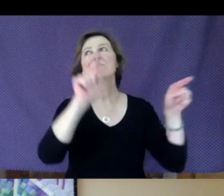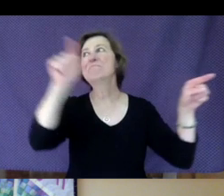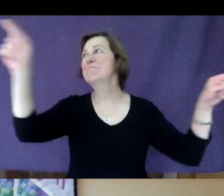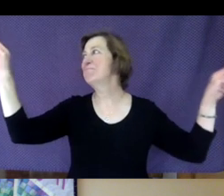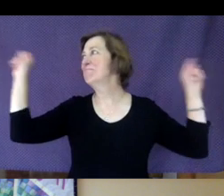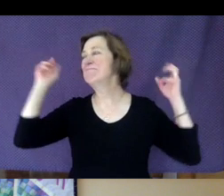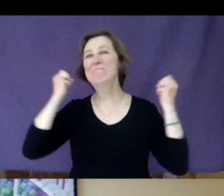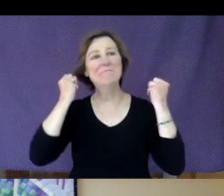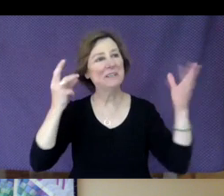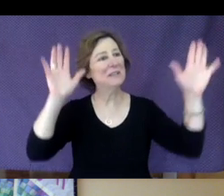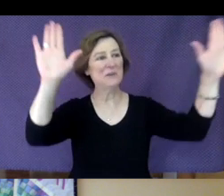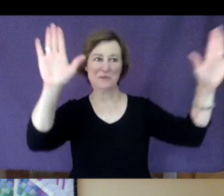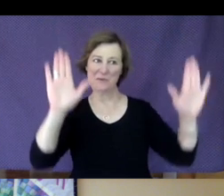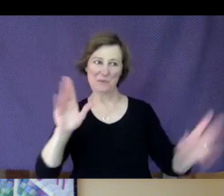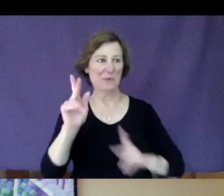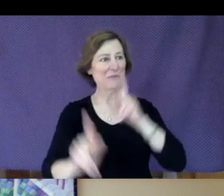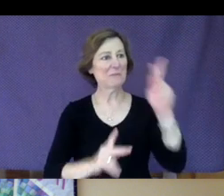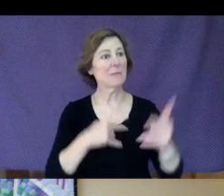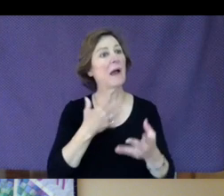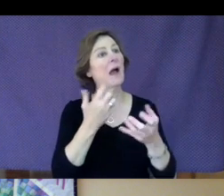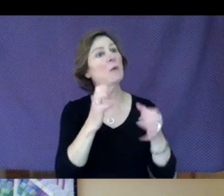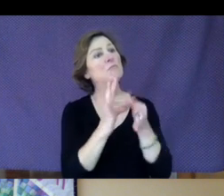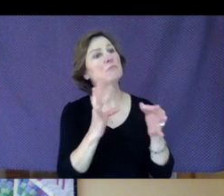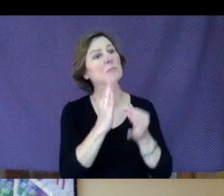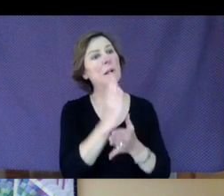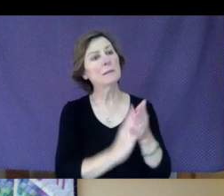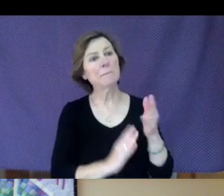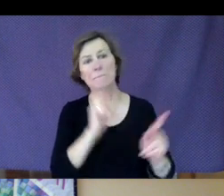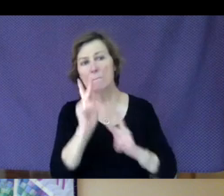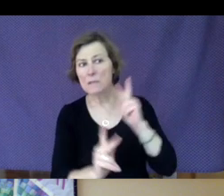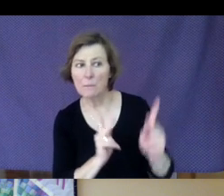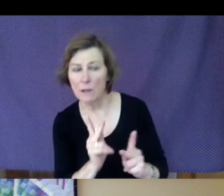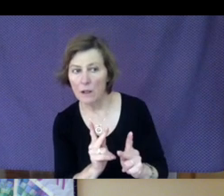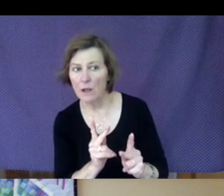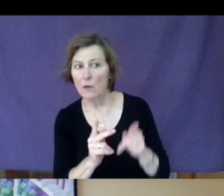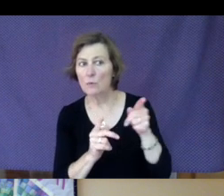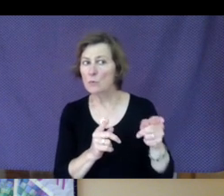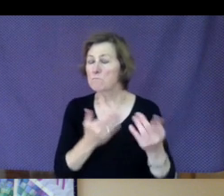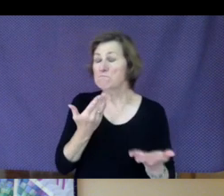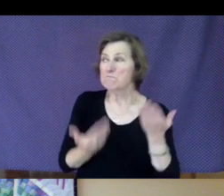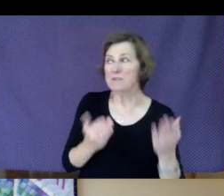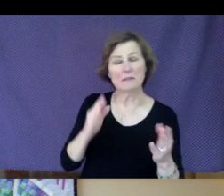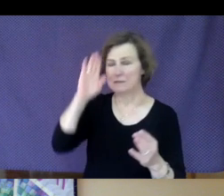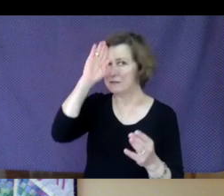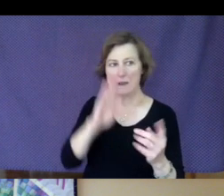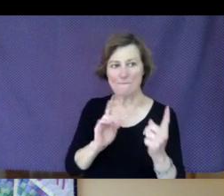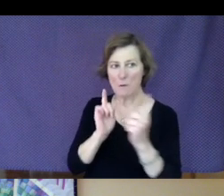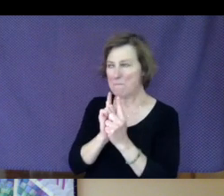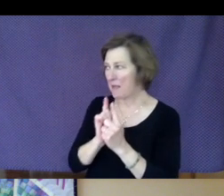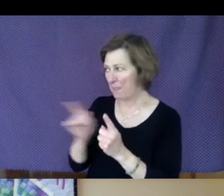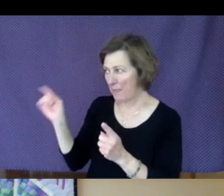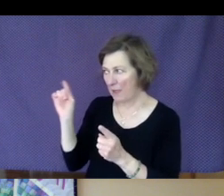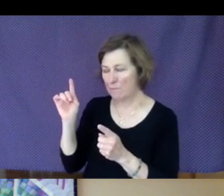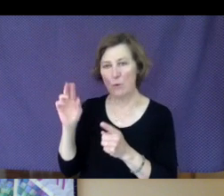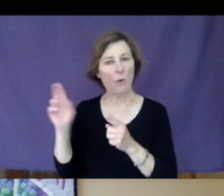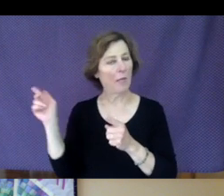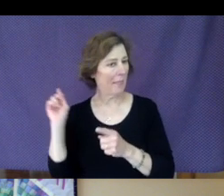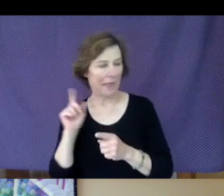I want to tell you about some people that Although you will never meet them nor they you Loved you